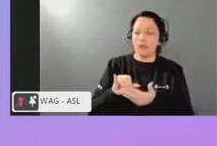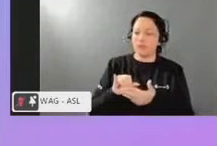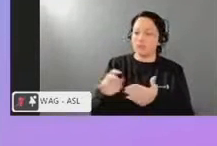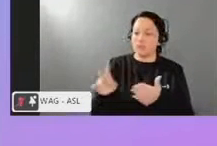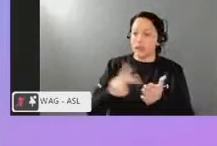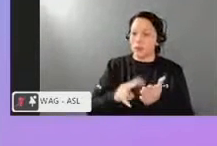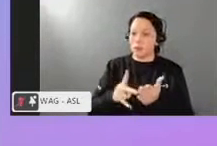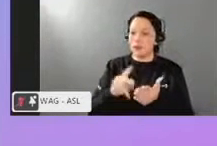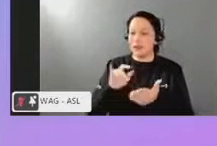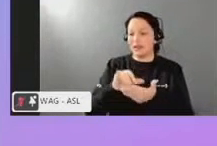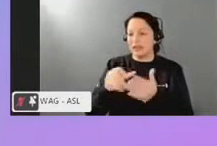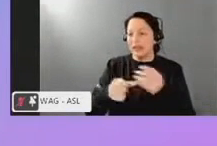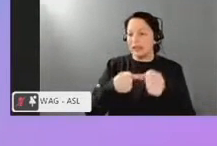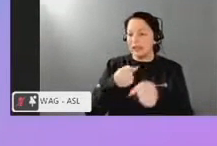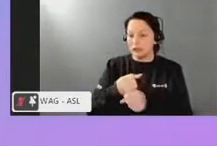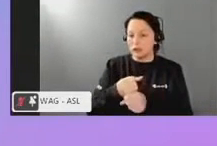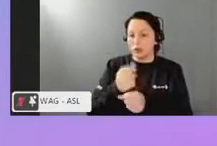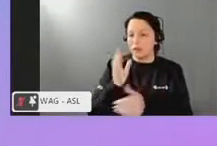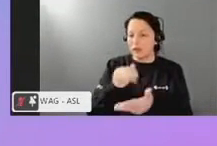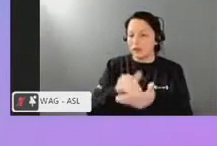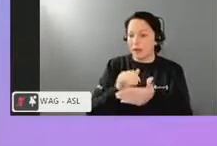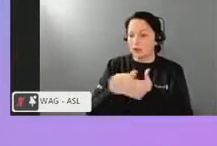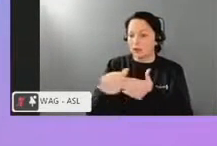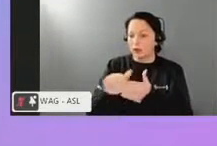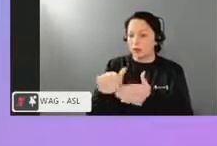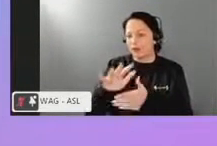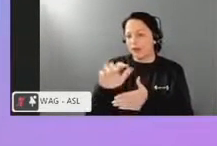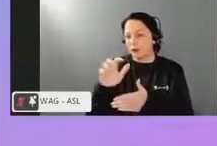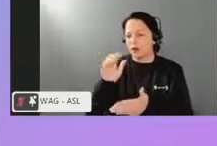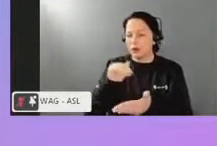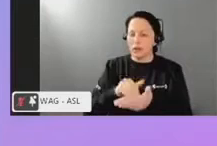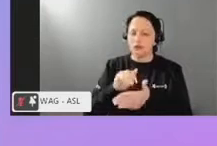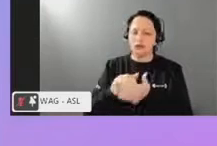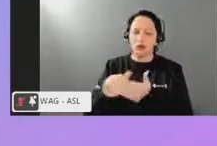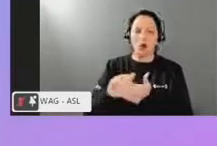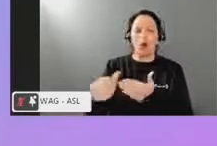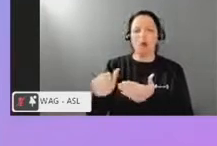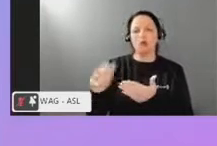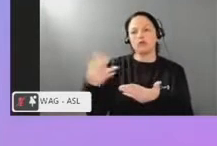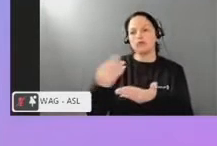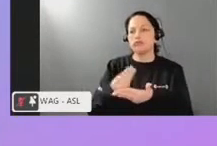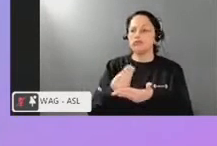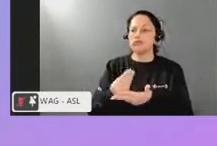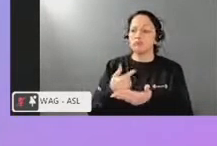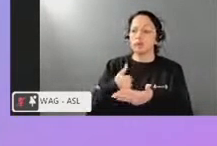it's higher, it could be lower. If I did that, that